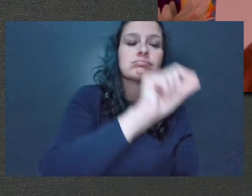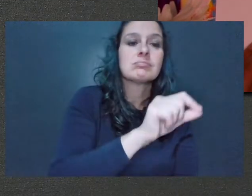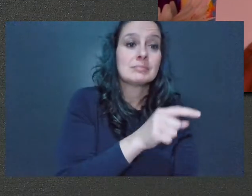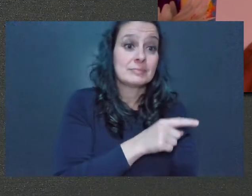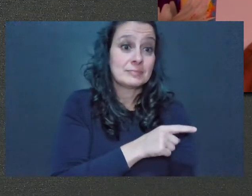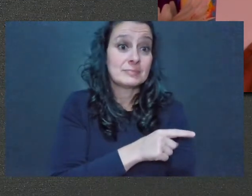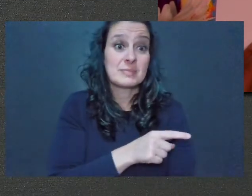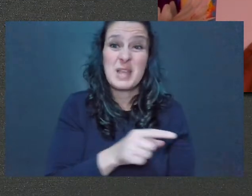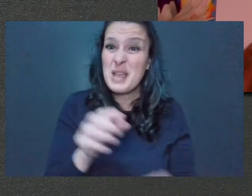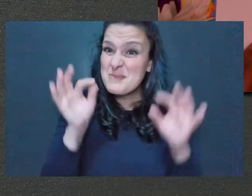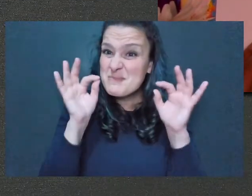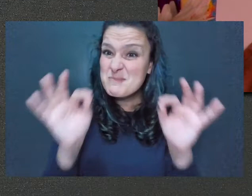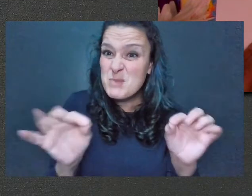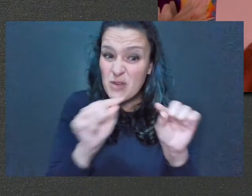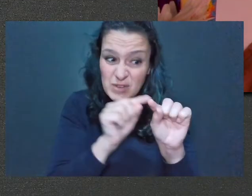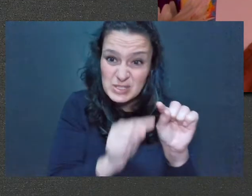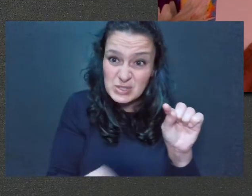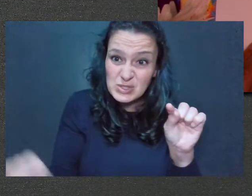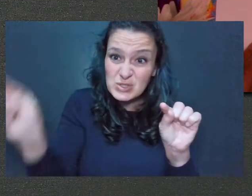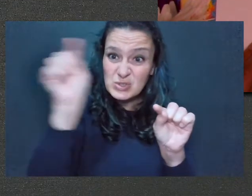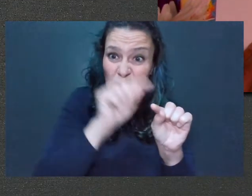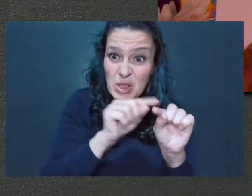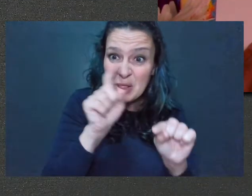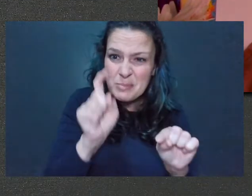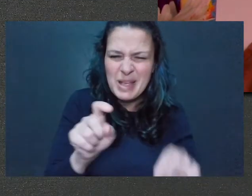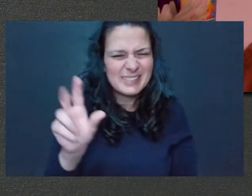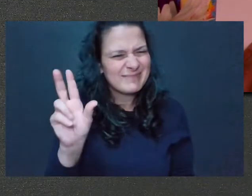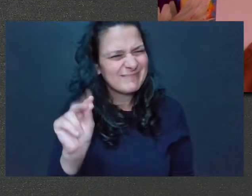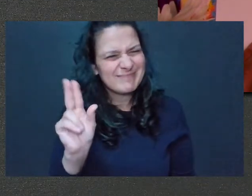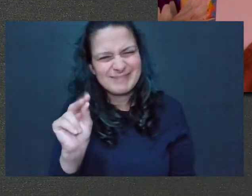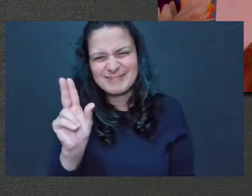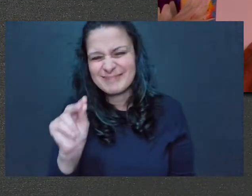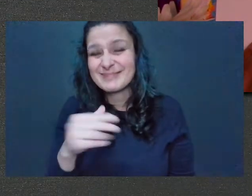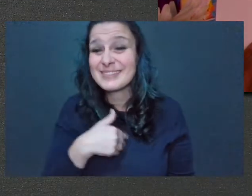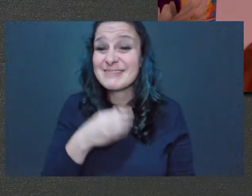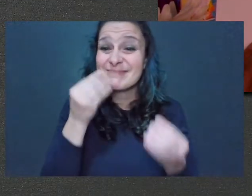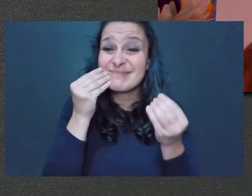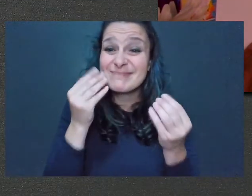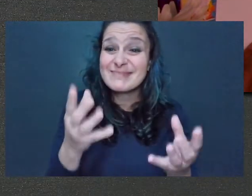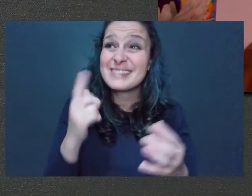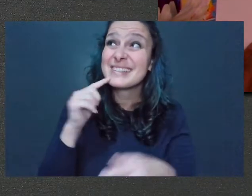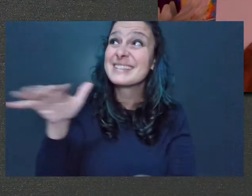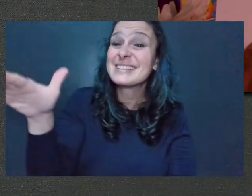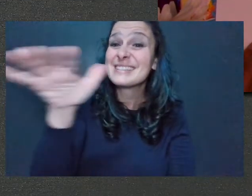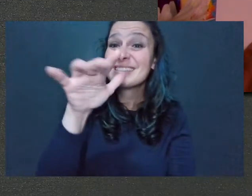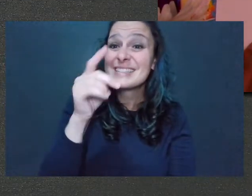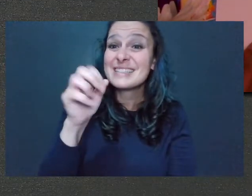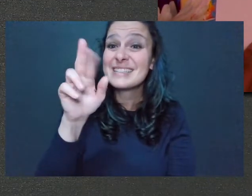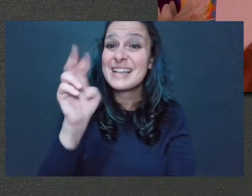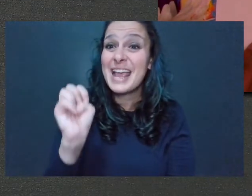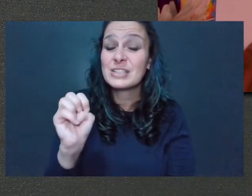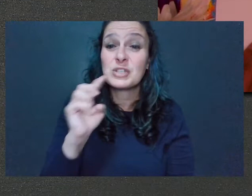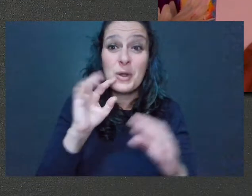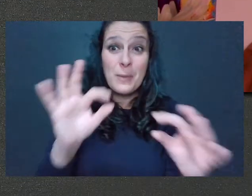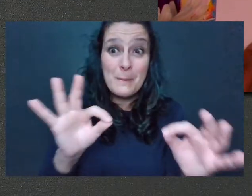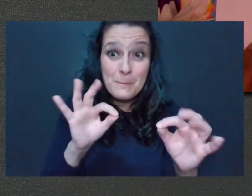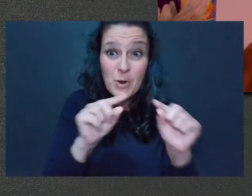And it's okay if it's not a perfect circle, because a lot of times we don't see perfect circles in nature. So mine kinda has a little bit of bump,